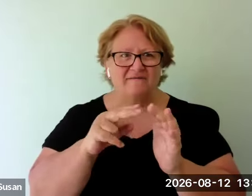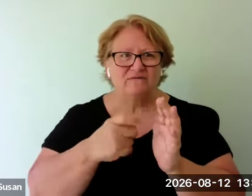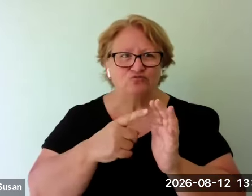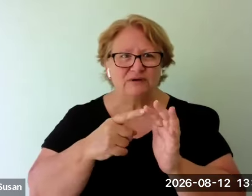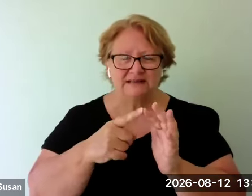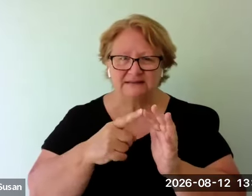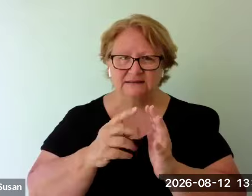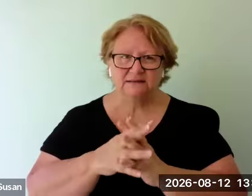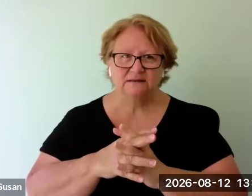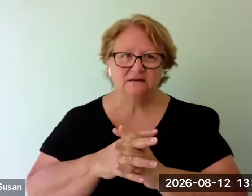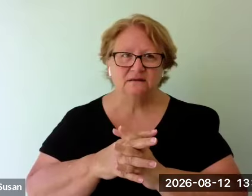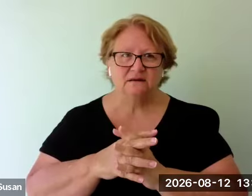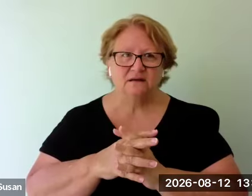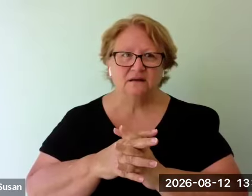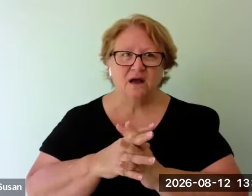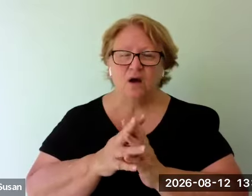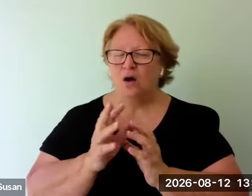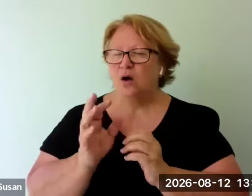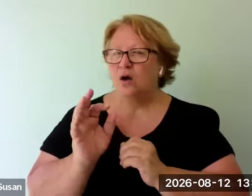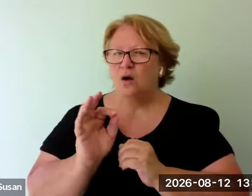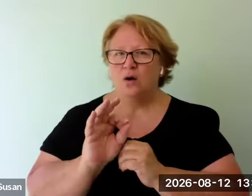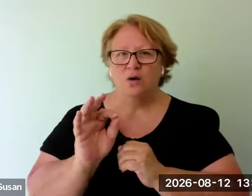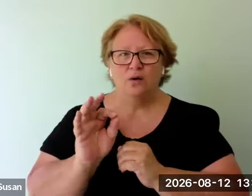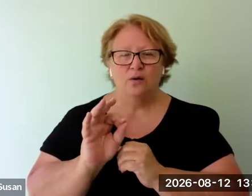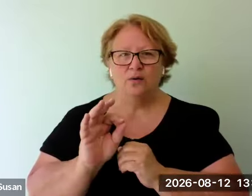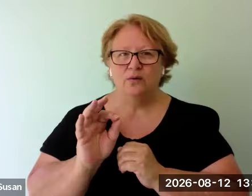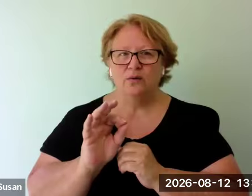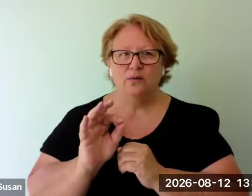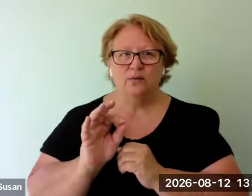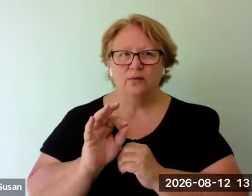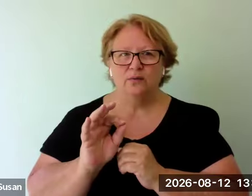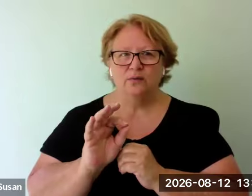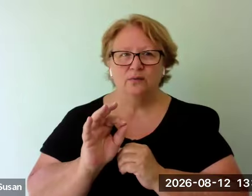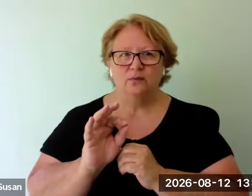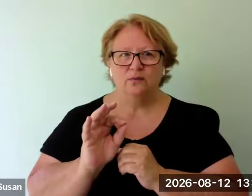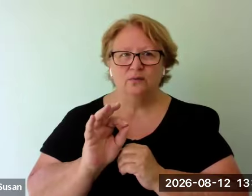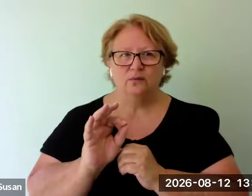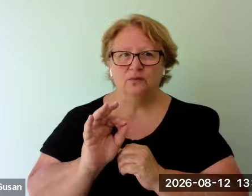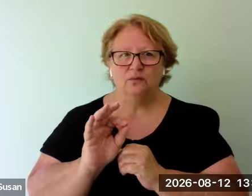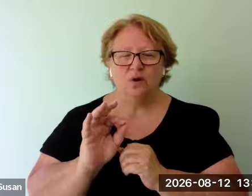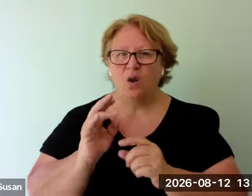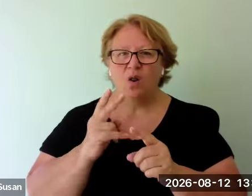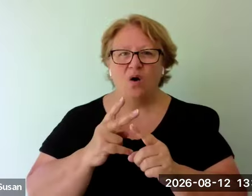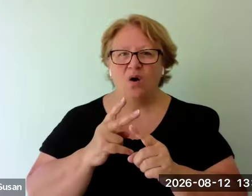Sue speaking. Apart from the mentor/supervisor letter, will applicants be required to provide referees? CATHERINE